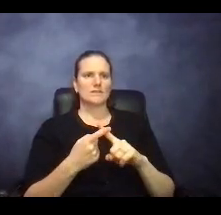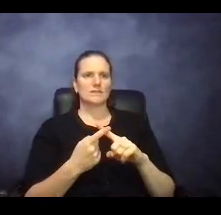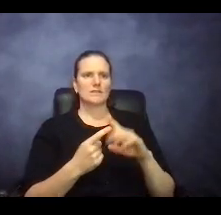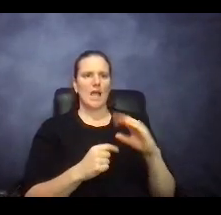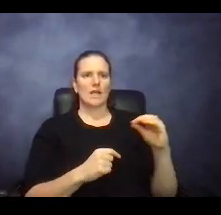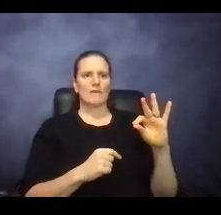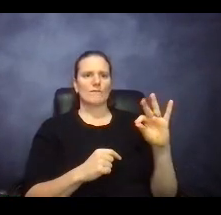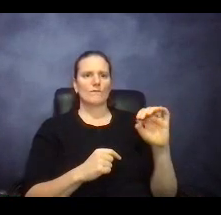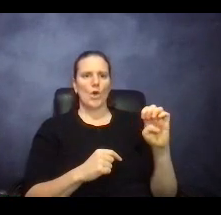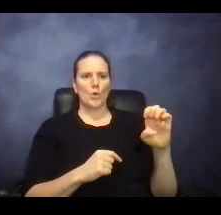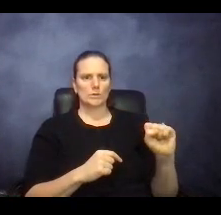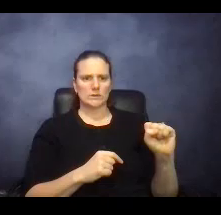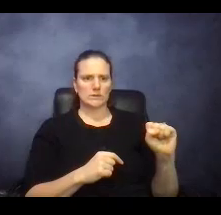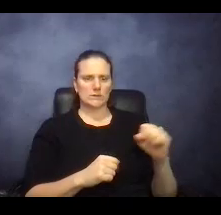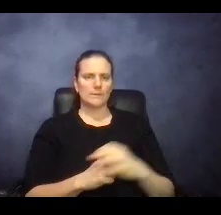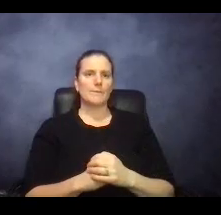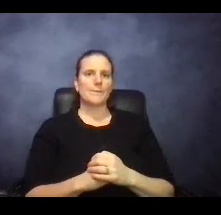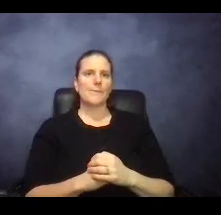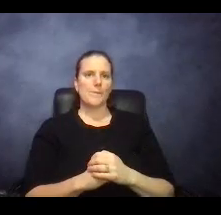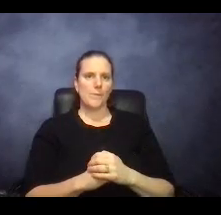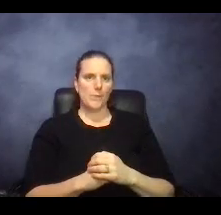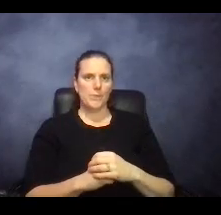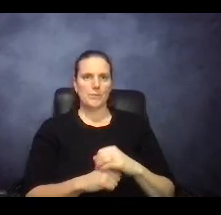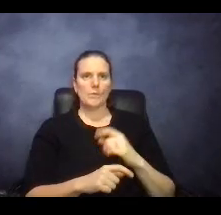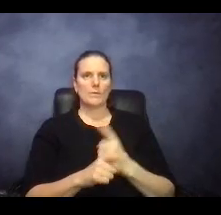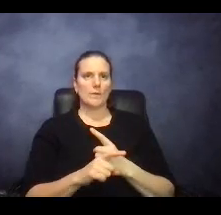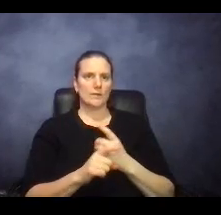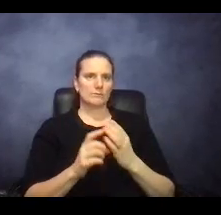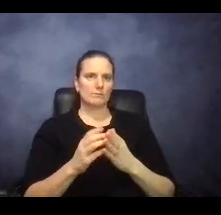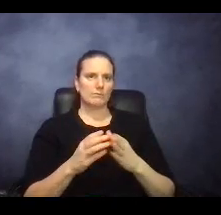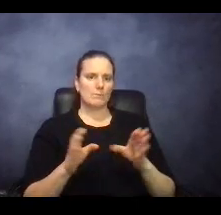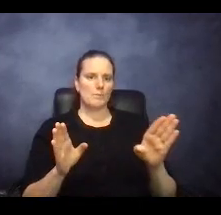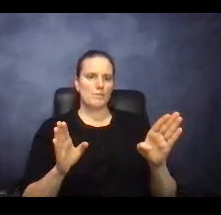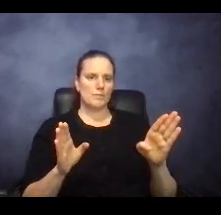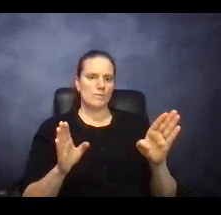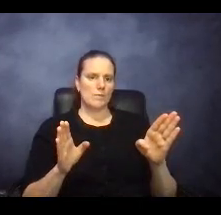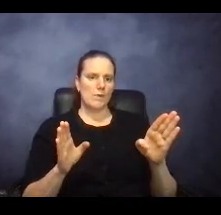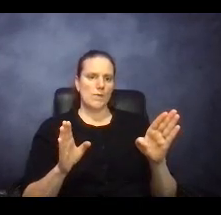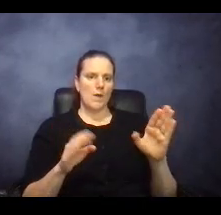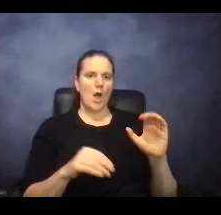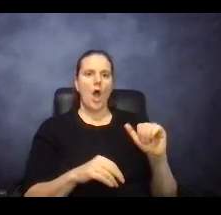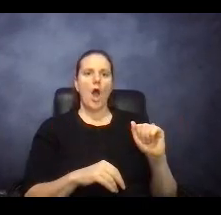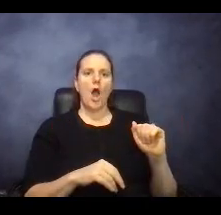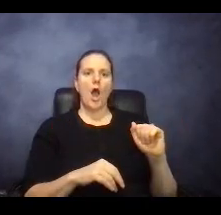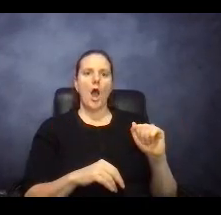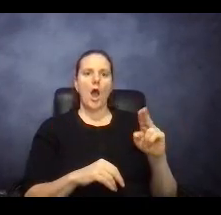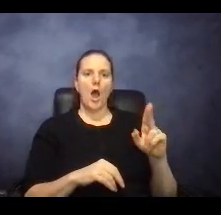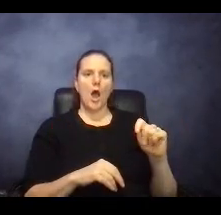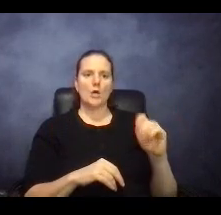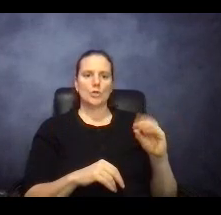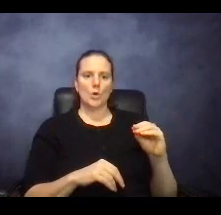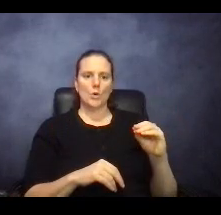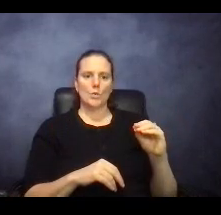Yeah, so in general, so I'll just, I'll just say like general for autoimmune, doing an elimination diet,